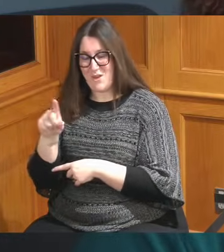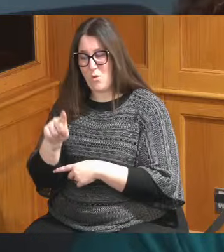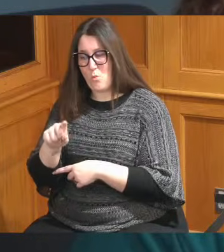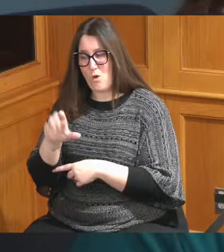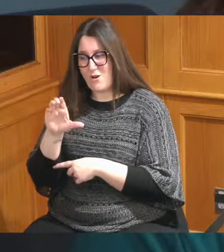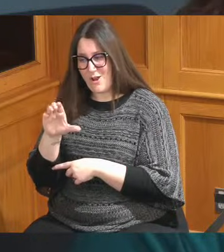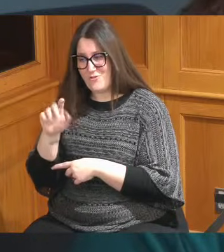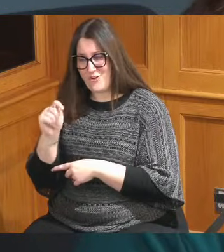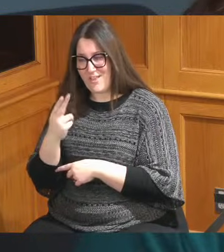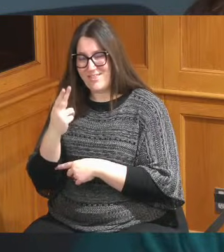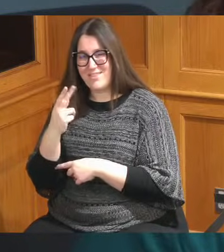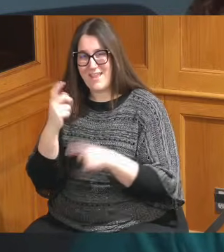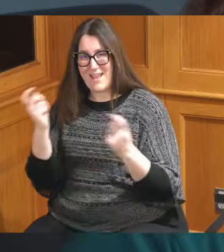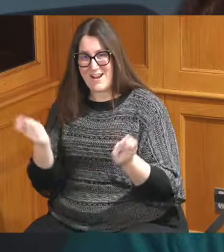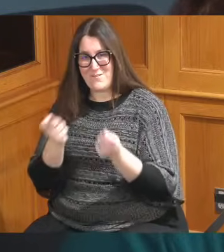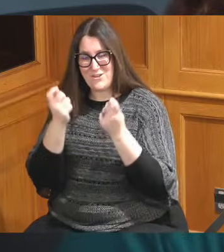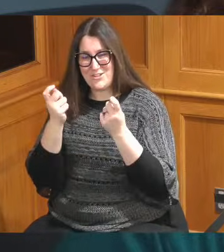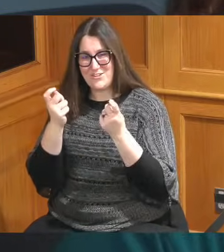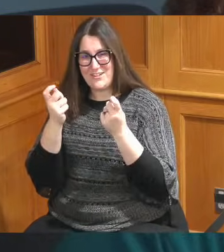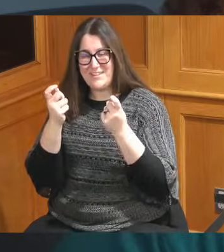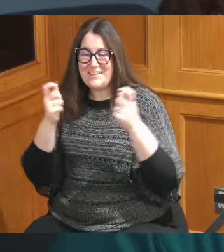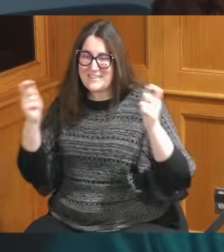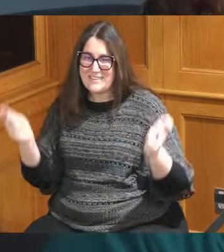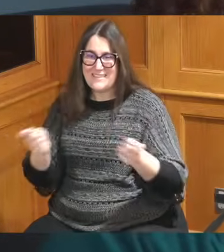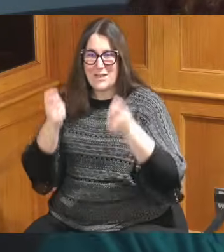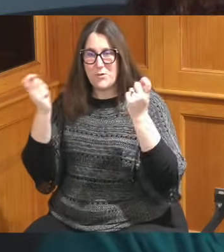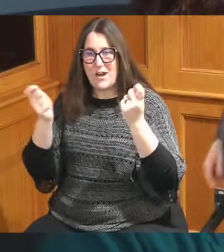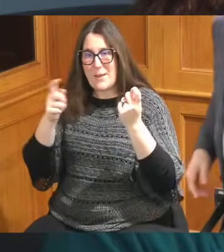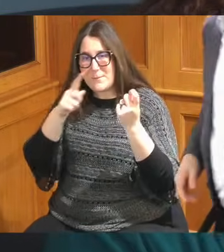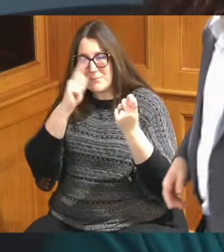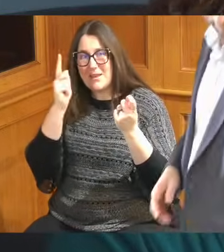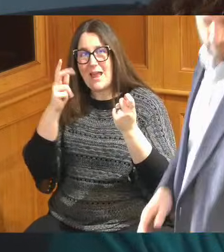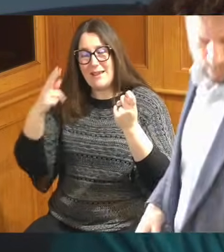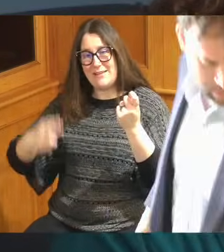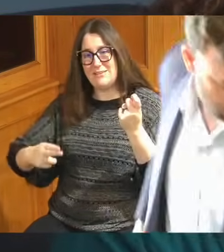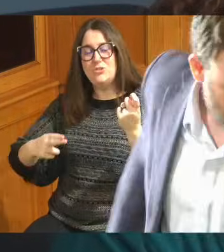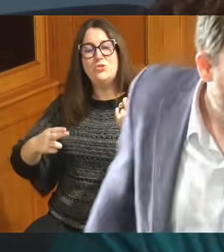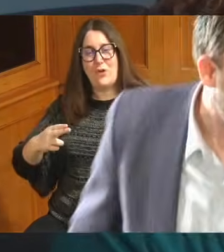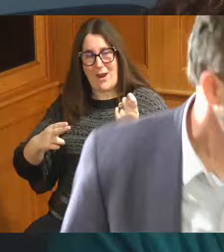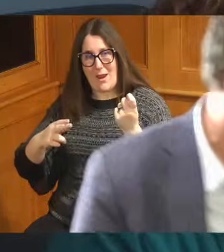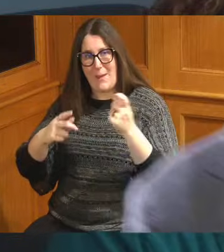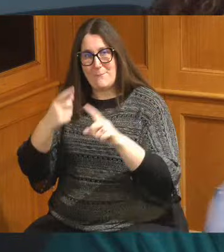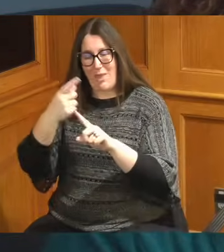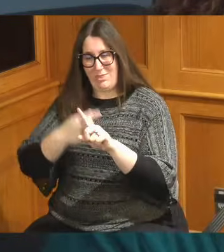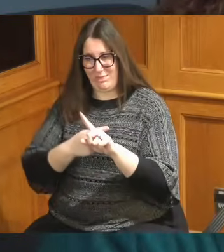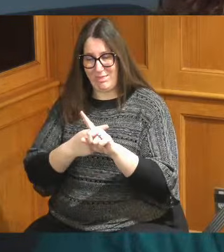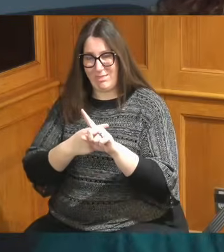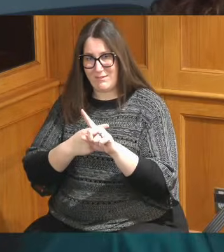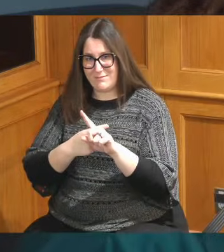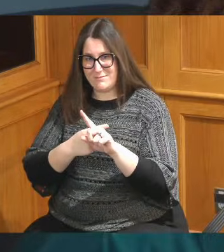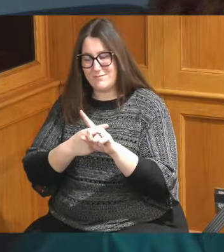anniversary of celebrating Black History Month. And Black History Month provides an opportunity